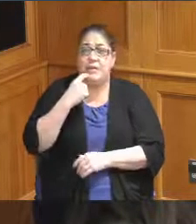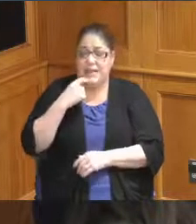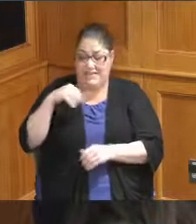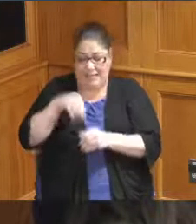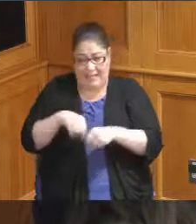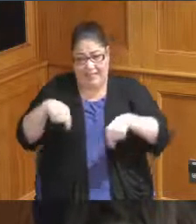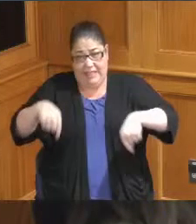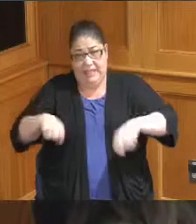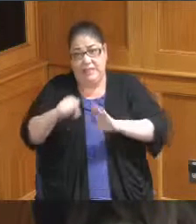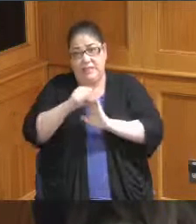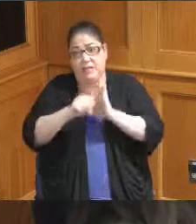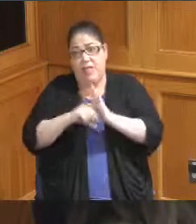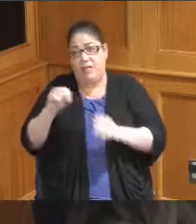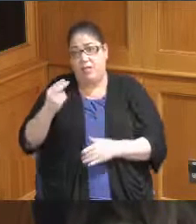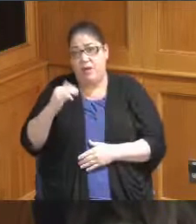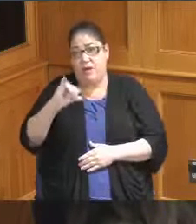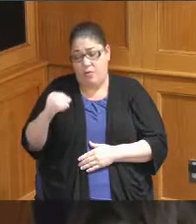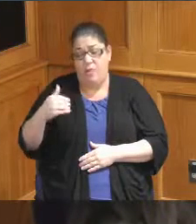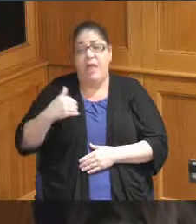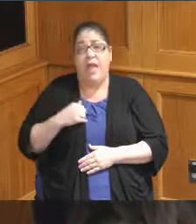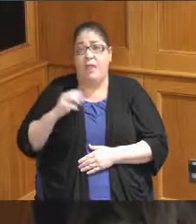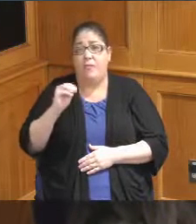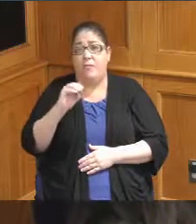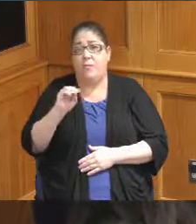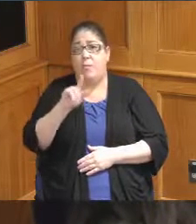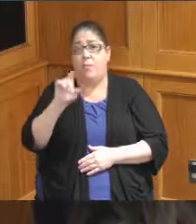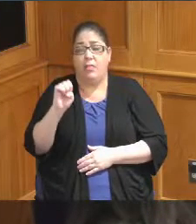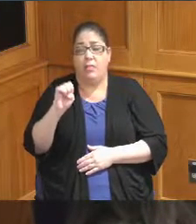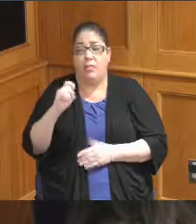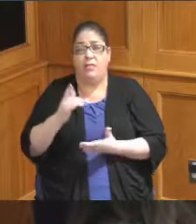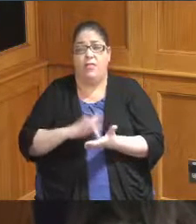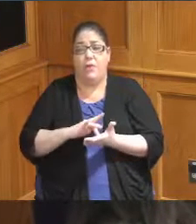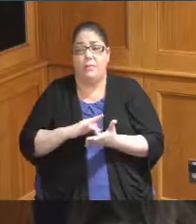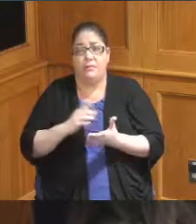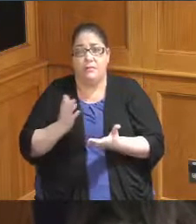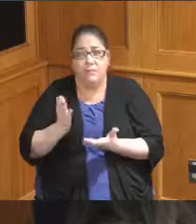that's moving around so just wanted to look at that we don't have to answer it today because